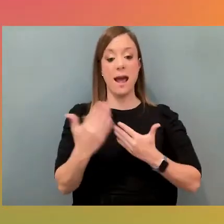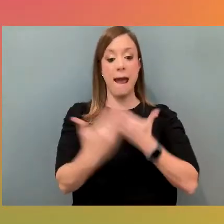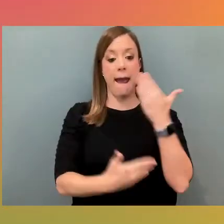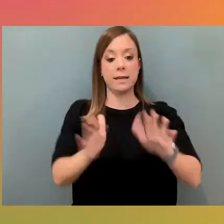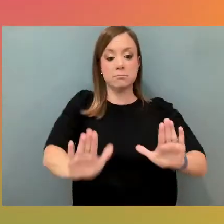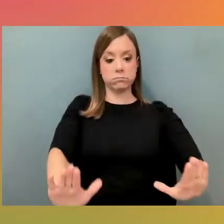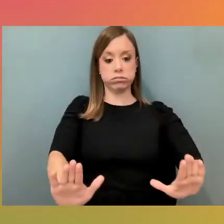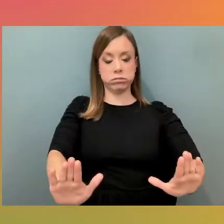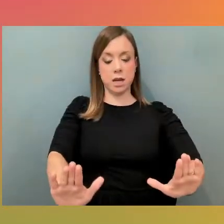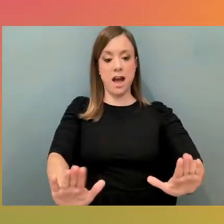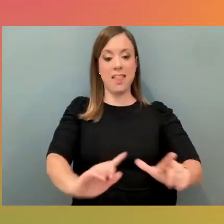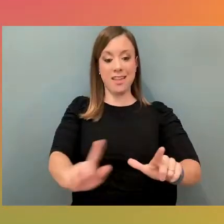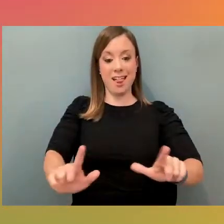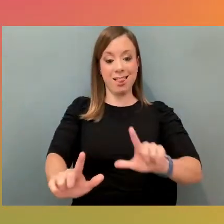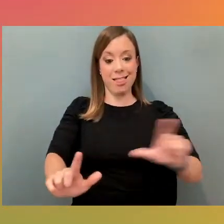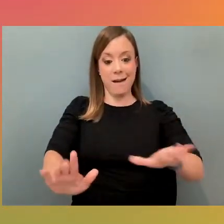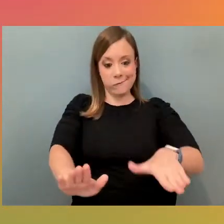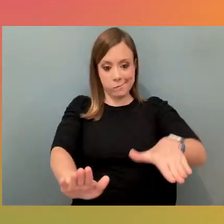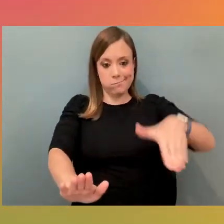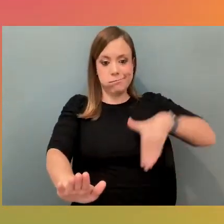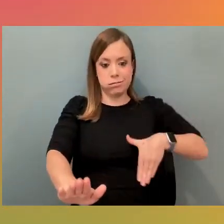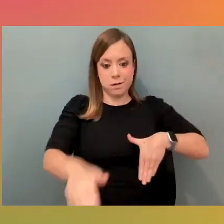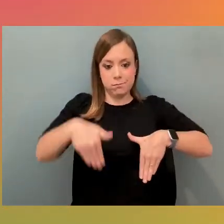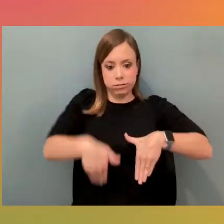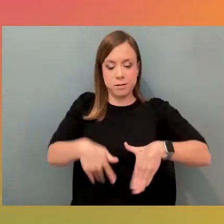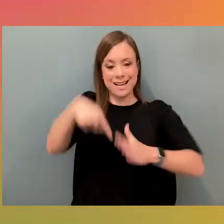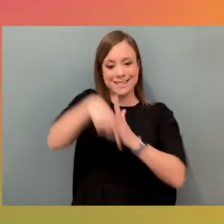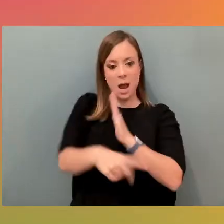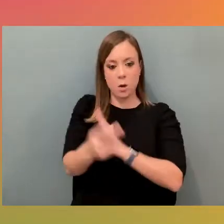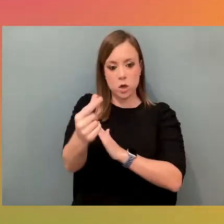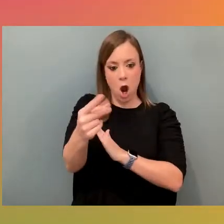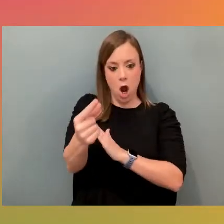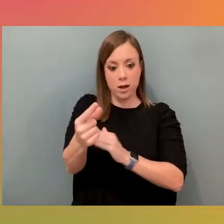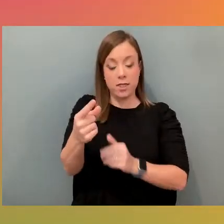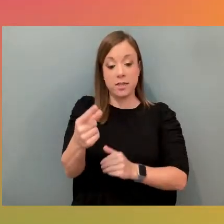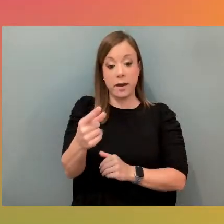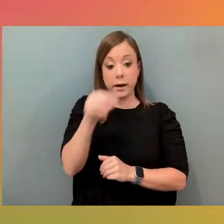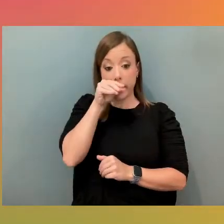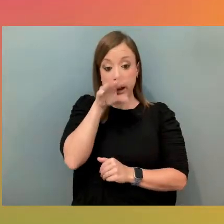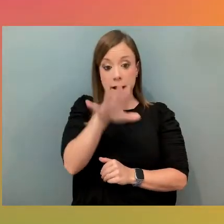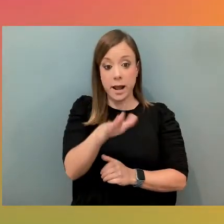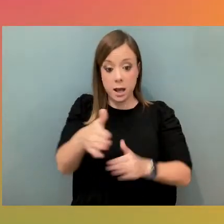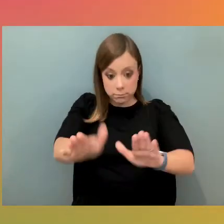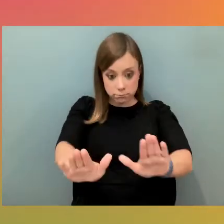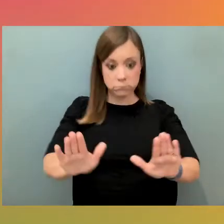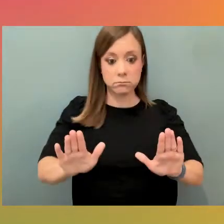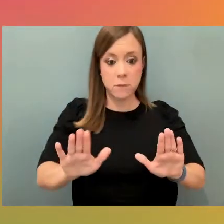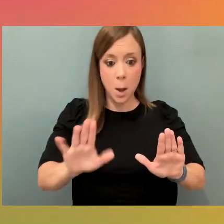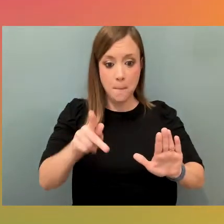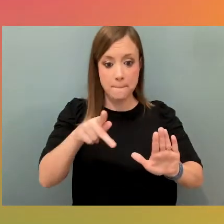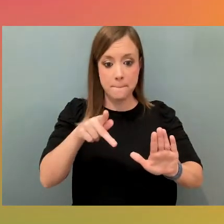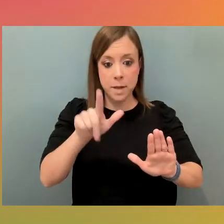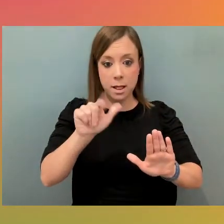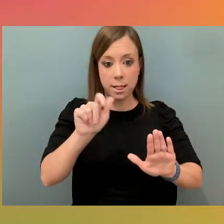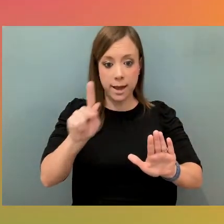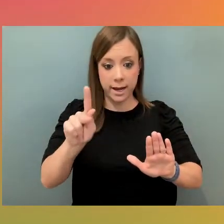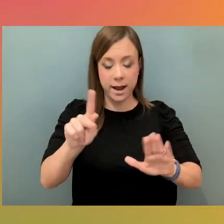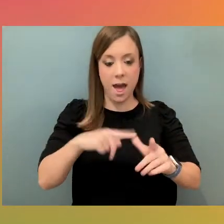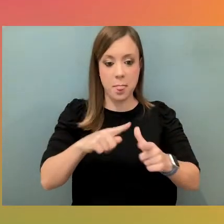FORWARD. PLANT YOUR PALMS AND STEP BACK TO DOWNWARD FACING DOG. INHALE FORWARD AND INTO A